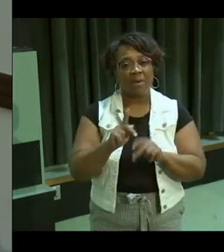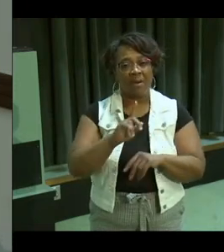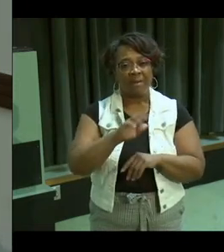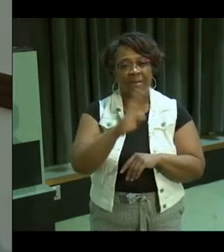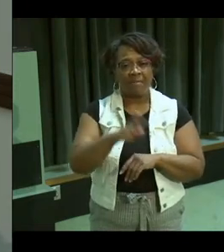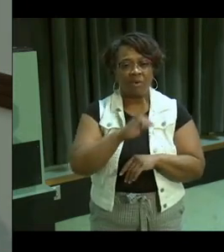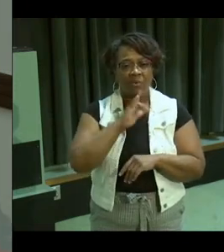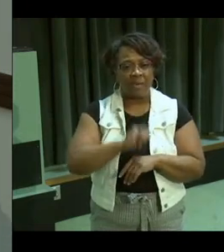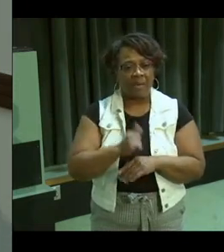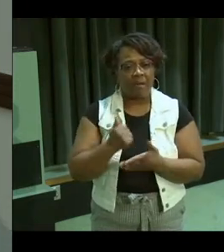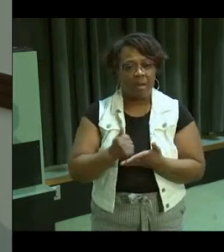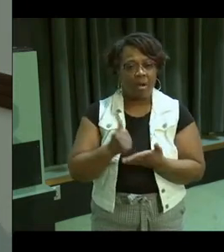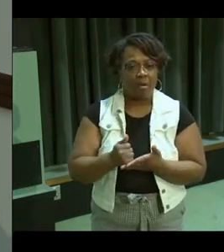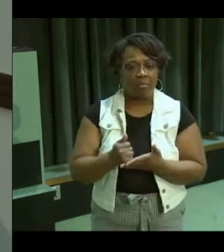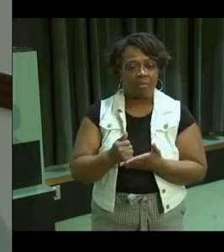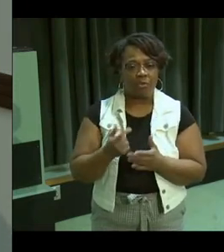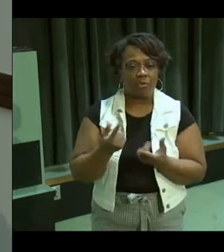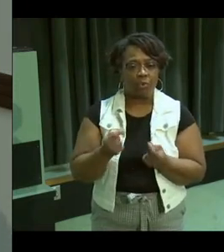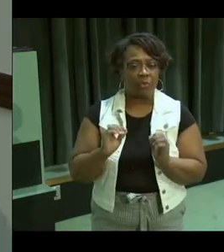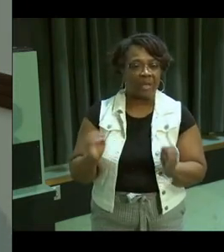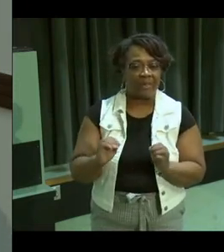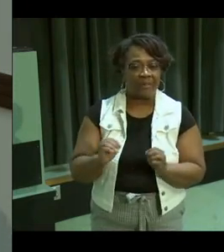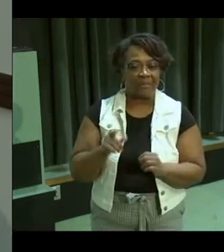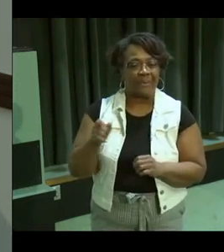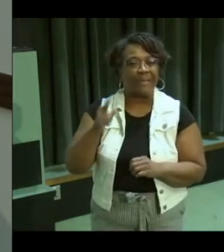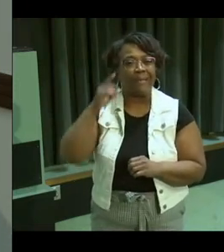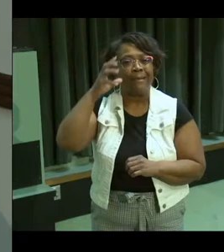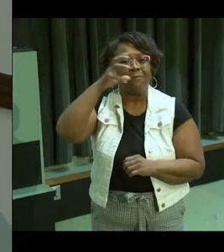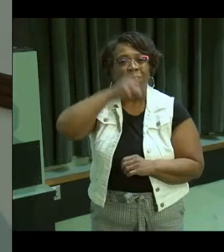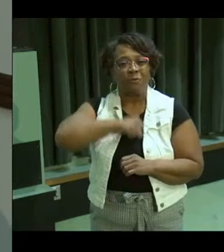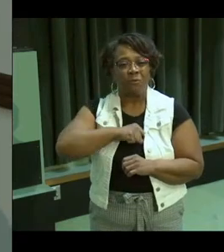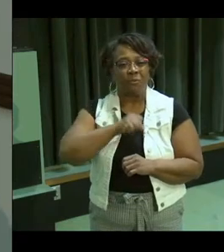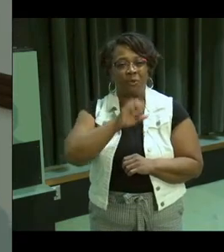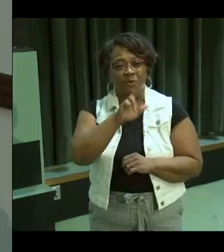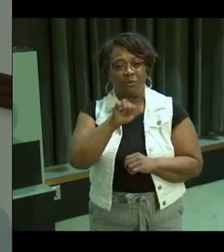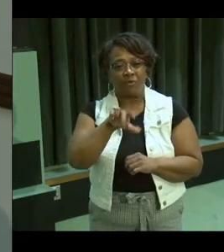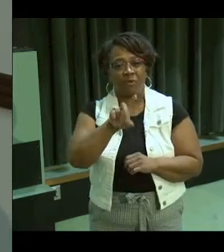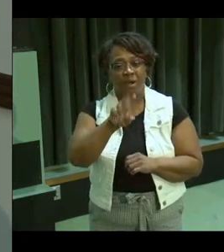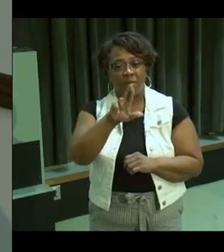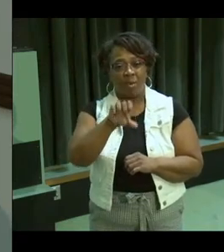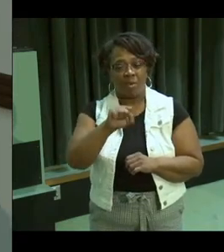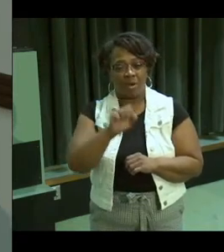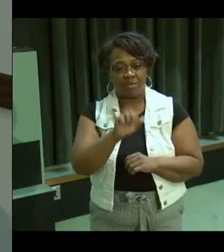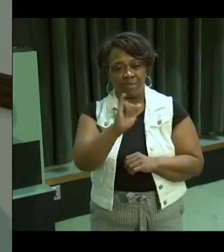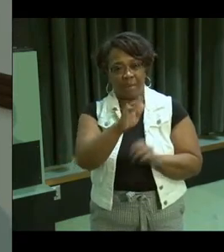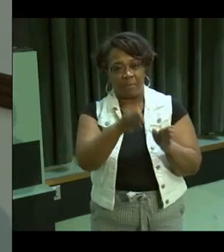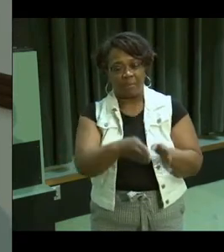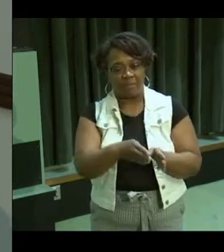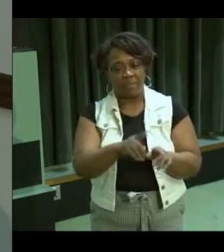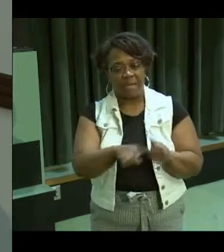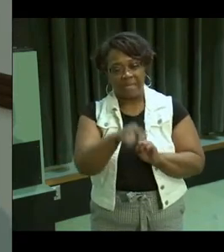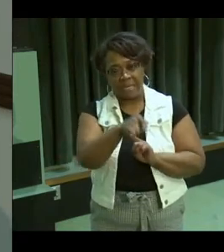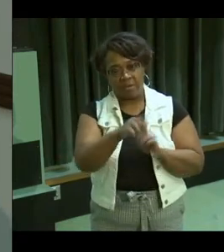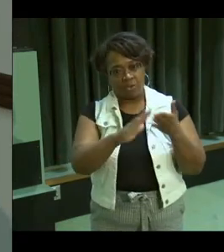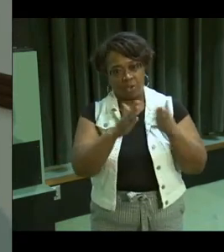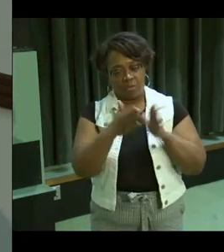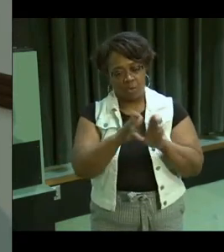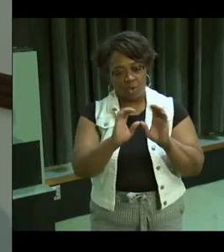and never really do anything after that. So he assumed that Fred Ross was one of those